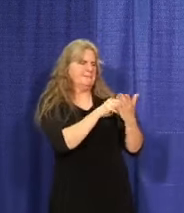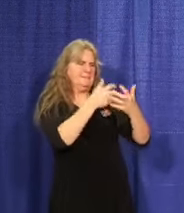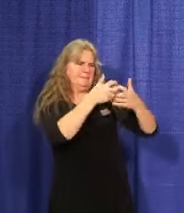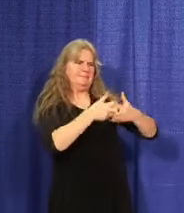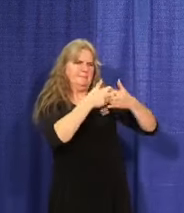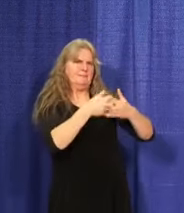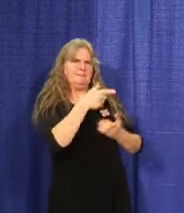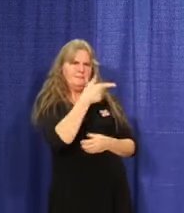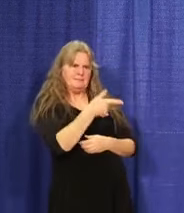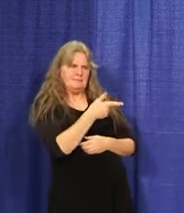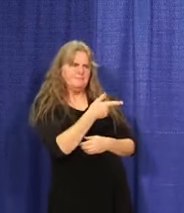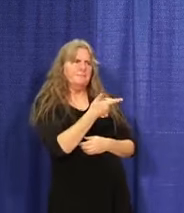limitations and part of it is